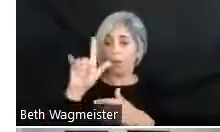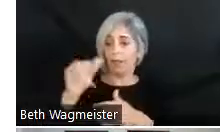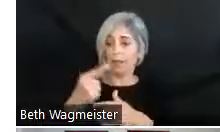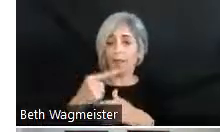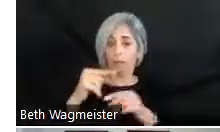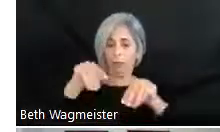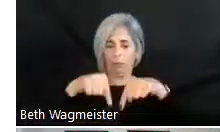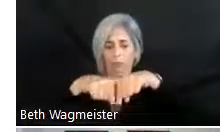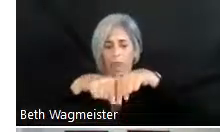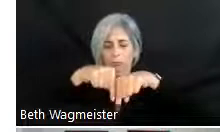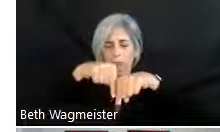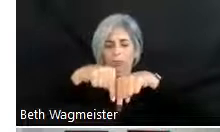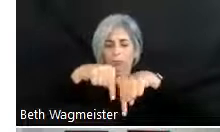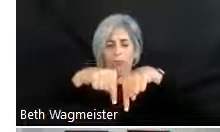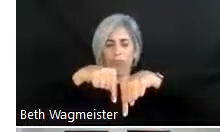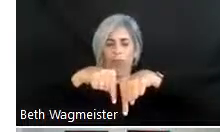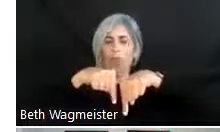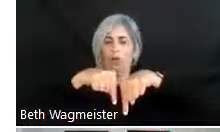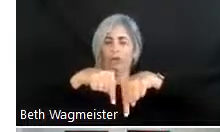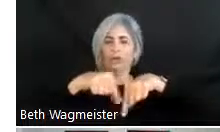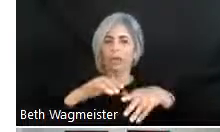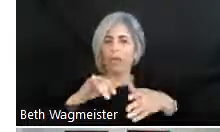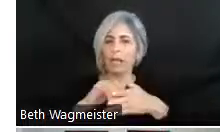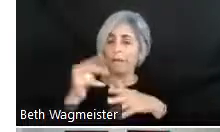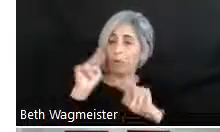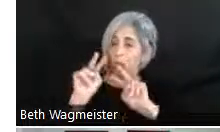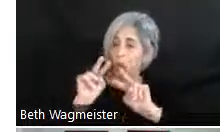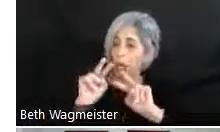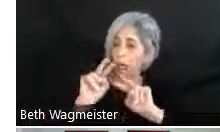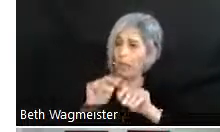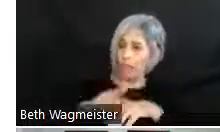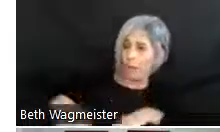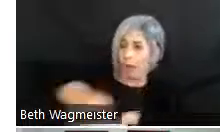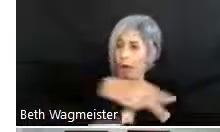A stranger who is looking out in the park and seeing this young child run around with